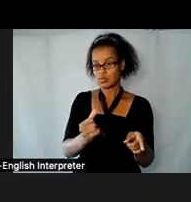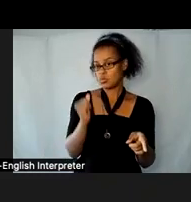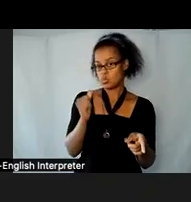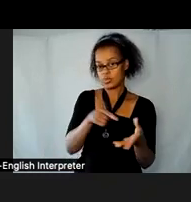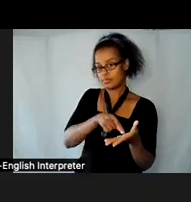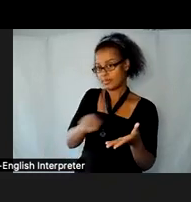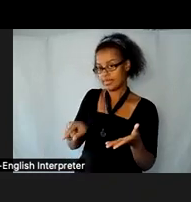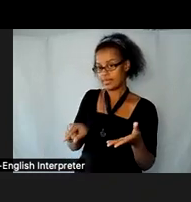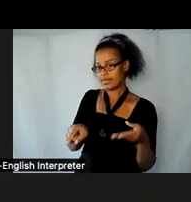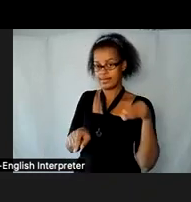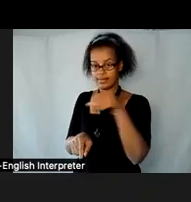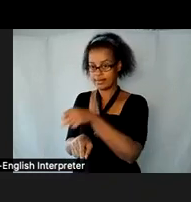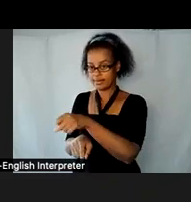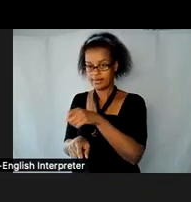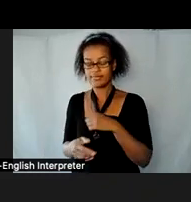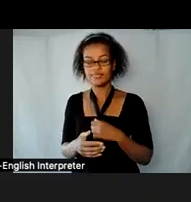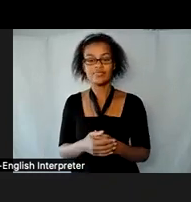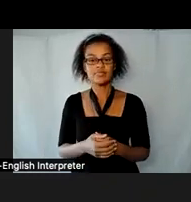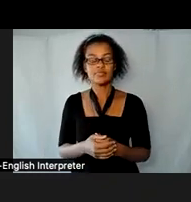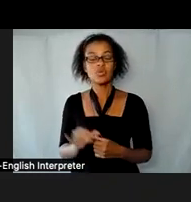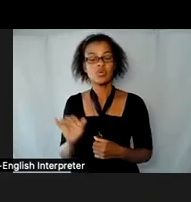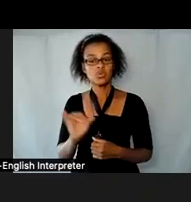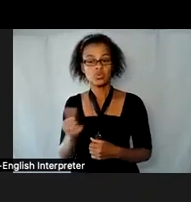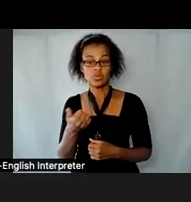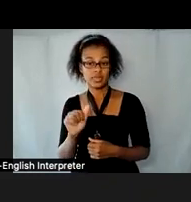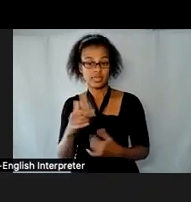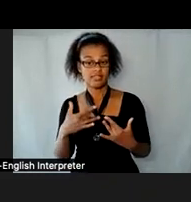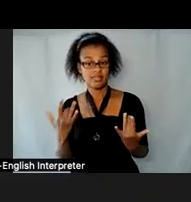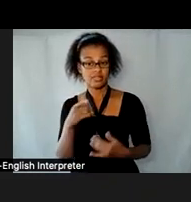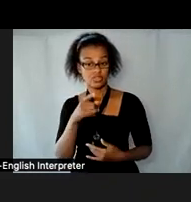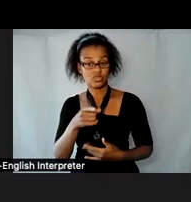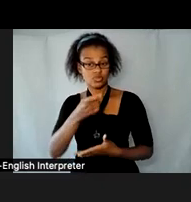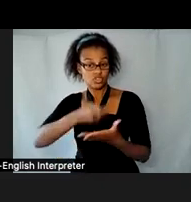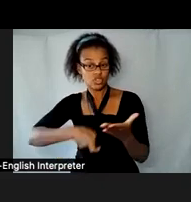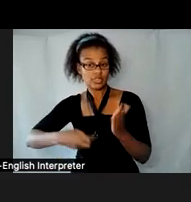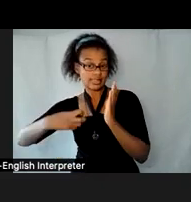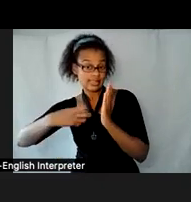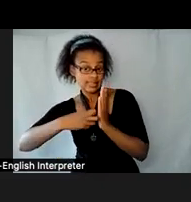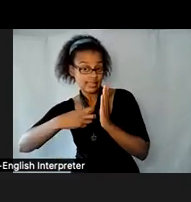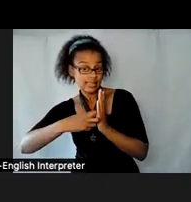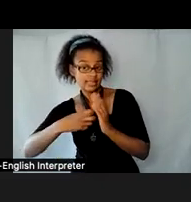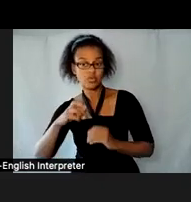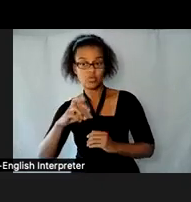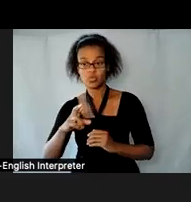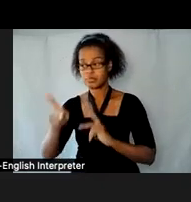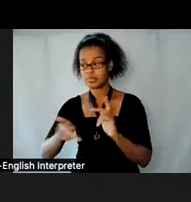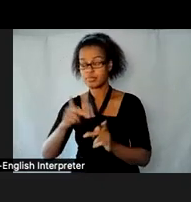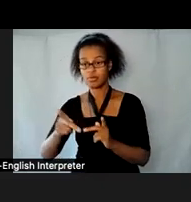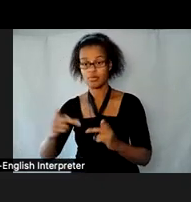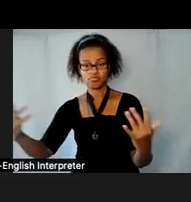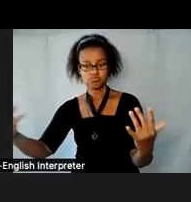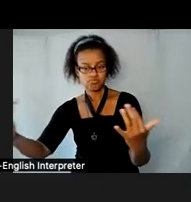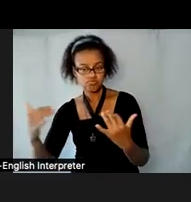that require a ticket or collect donations.